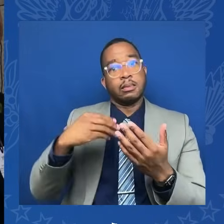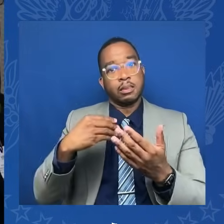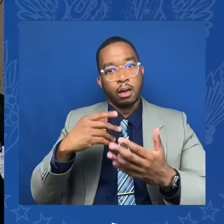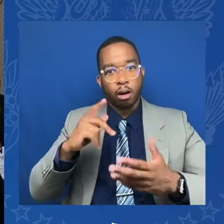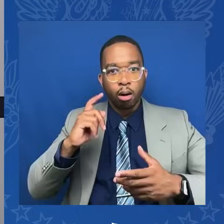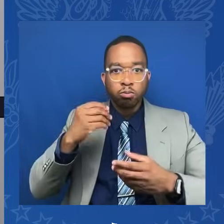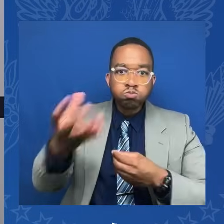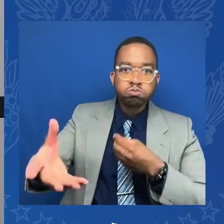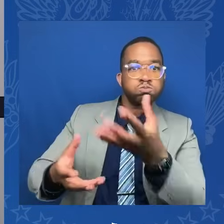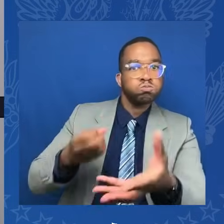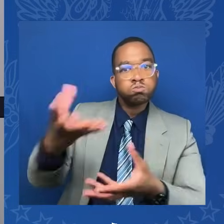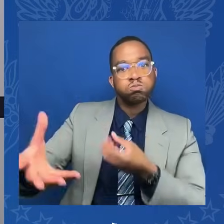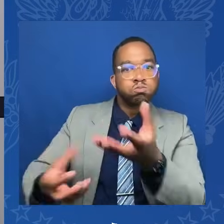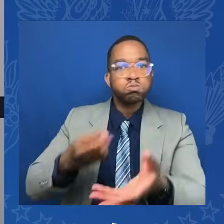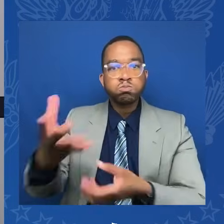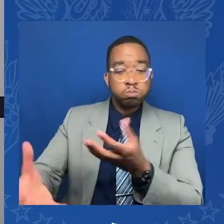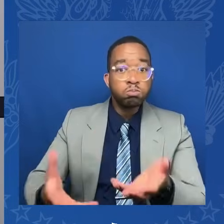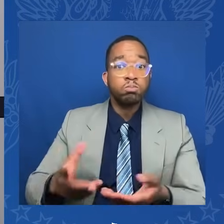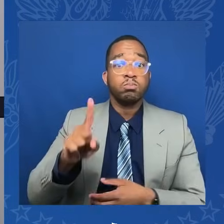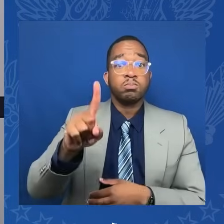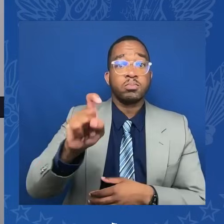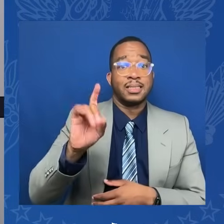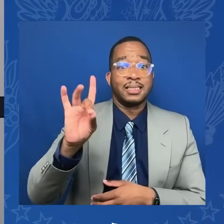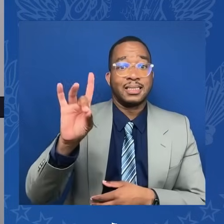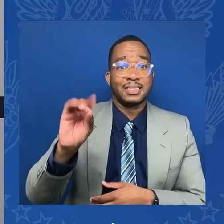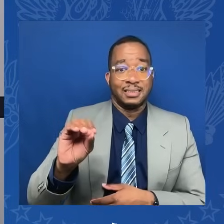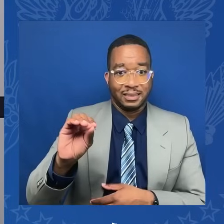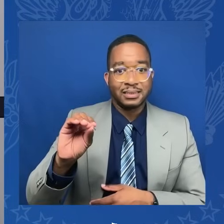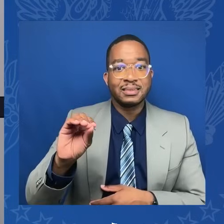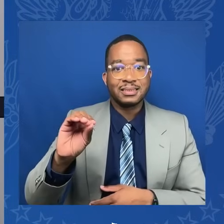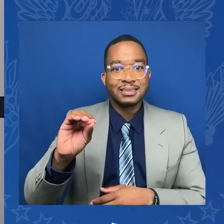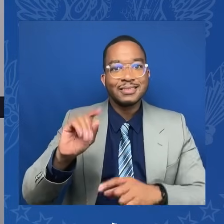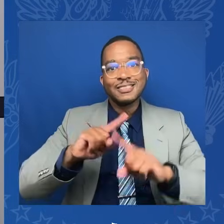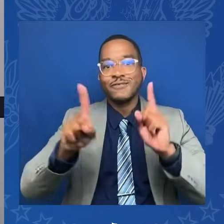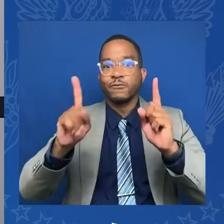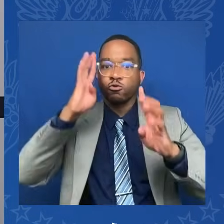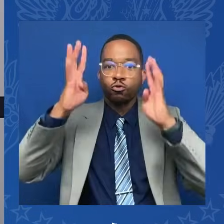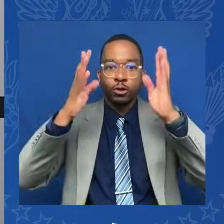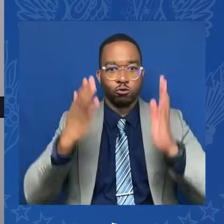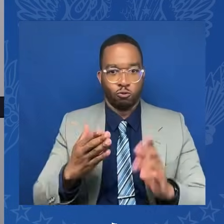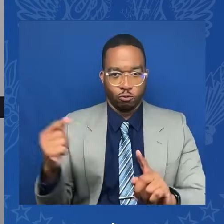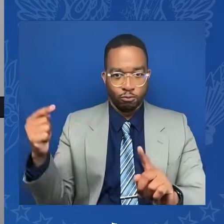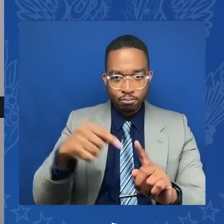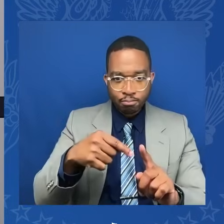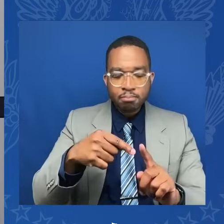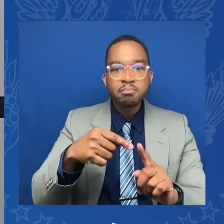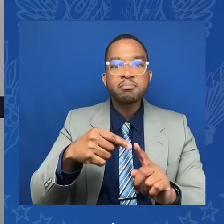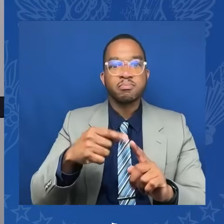in a matter of two years in about 50 cities. I shan't speak longer. But I would like to say that --